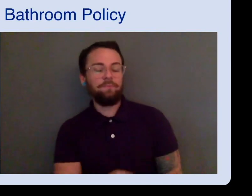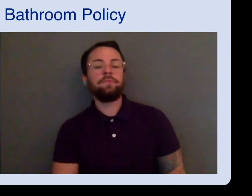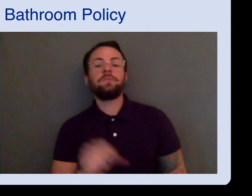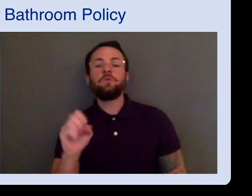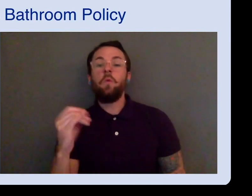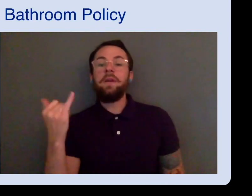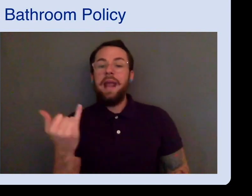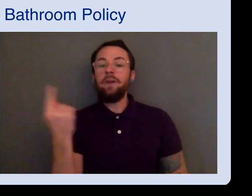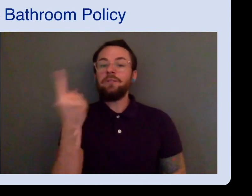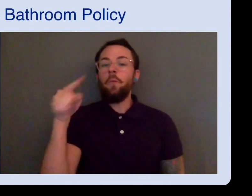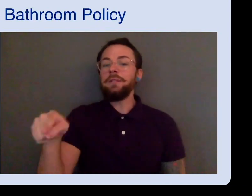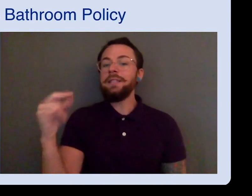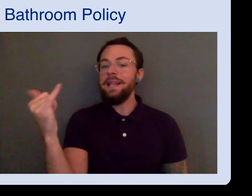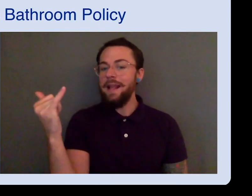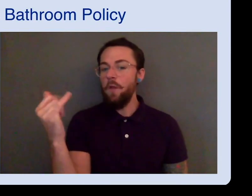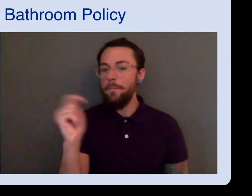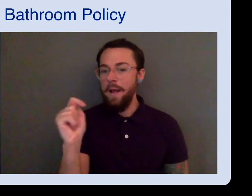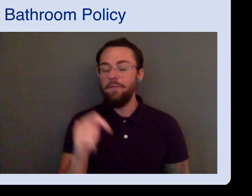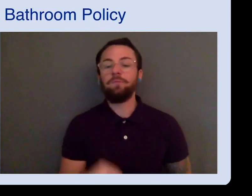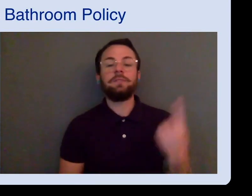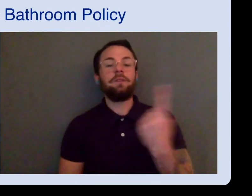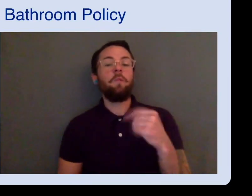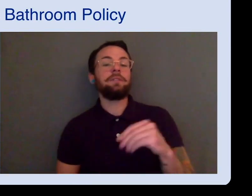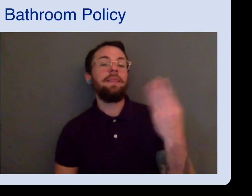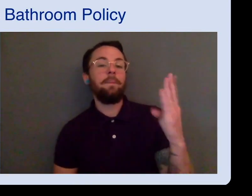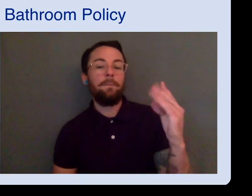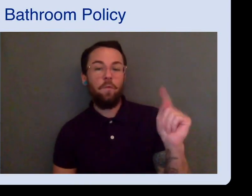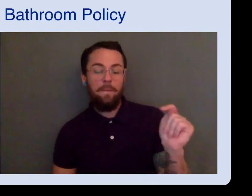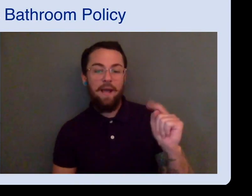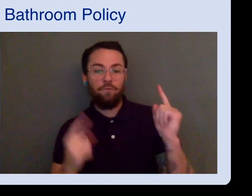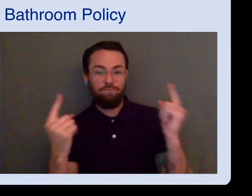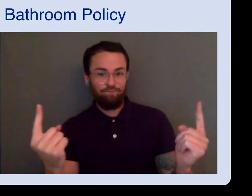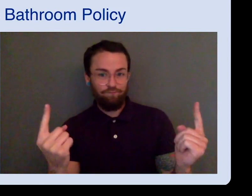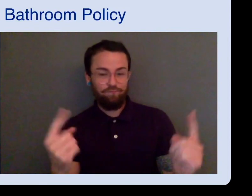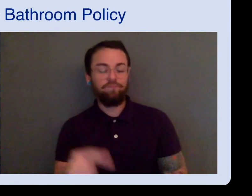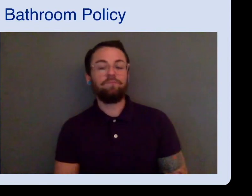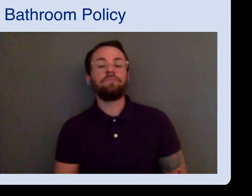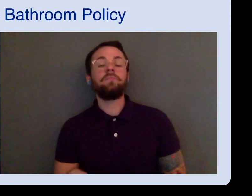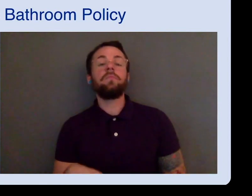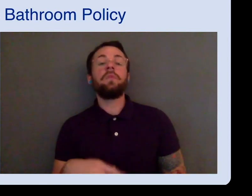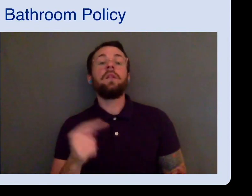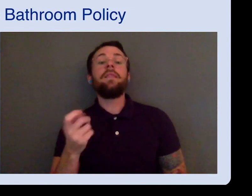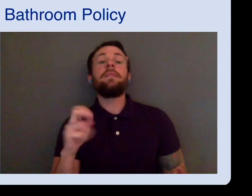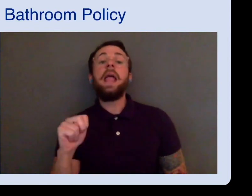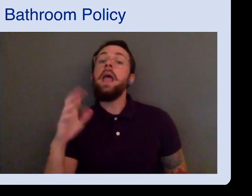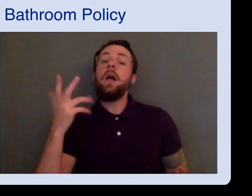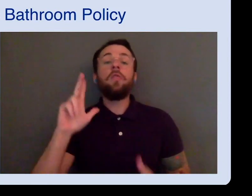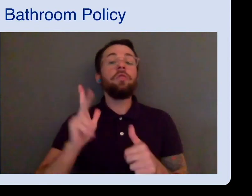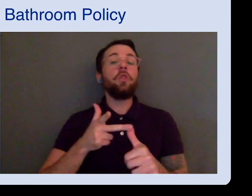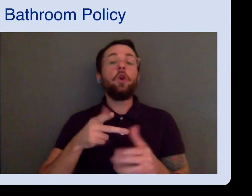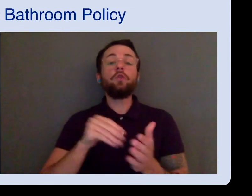tag is gone and the yellow bathroom is occupied, they take the blue tag and then the blue bathroom